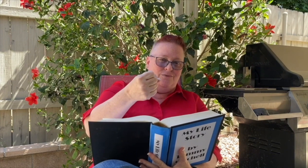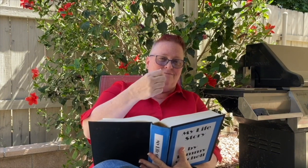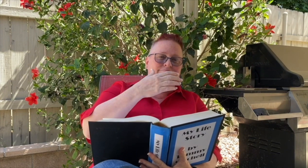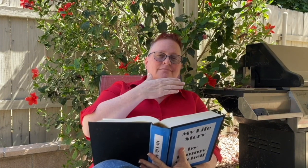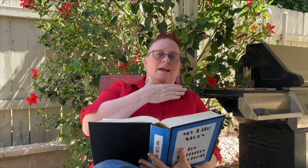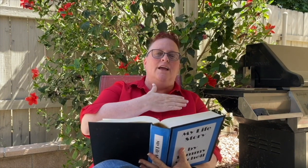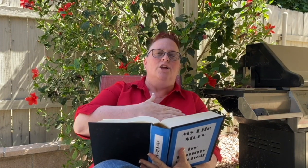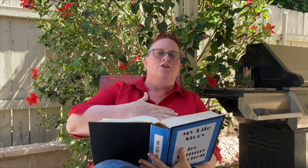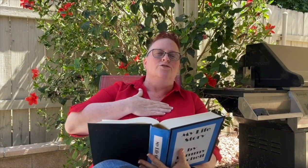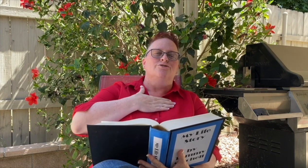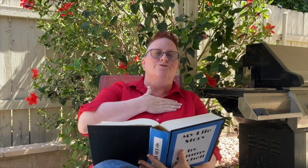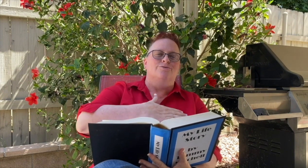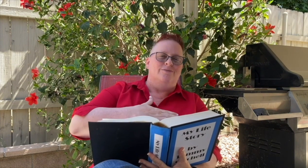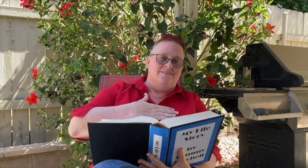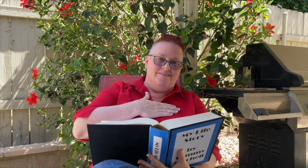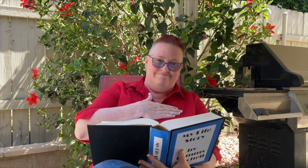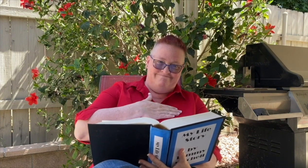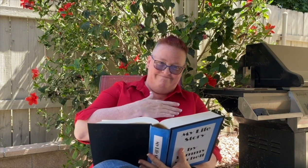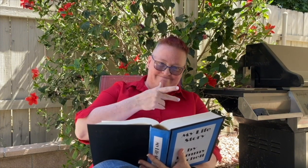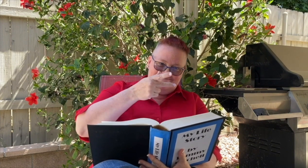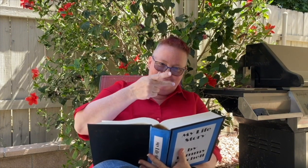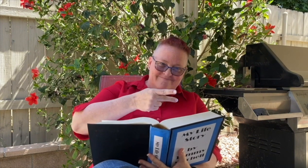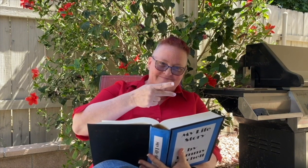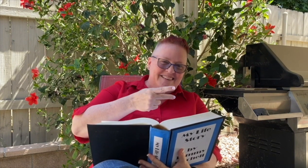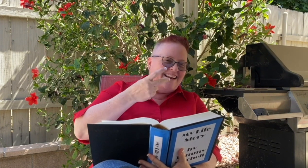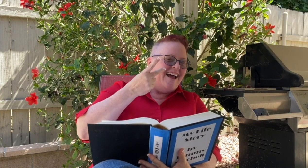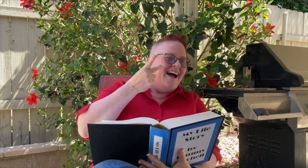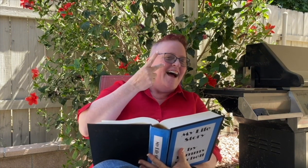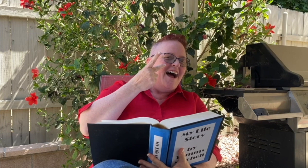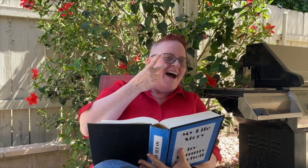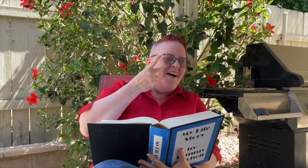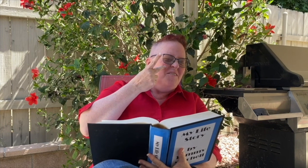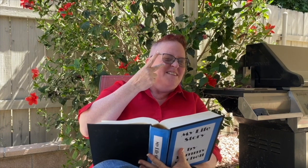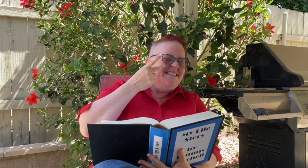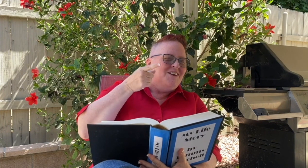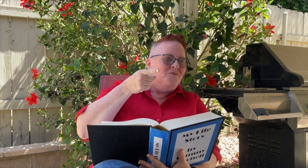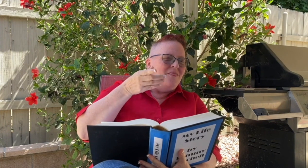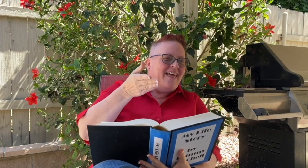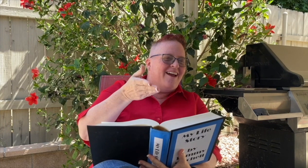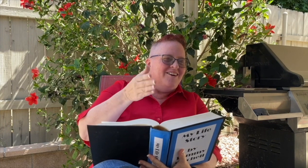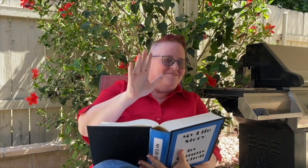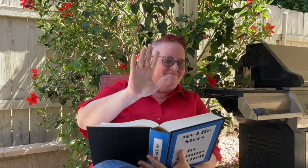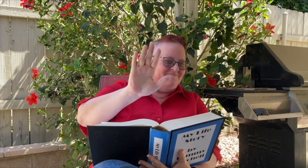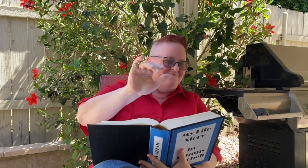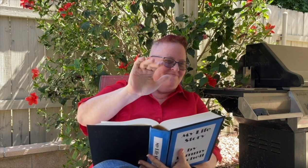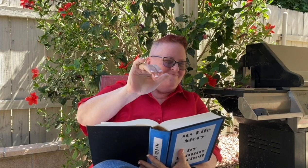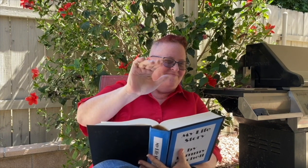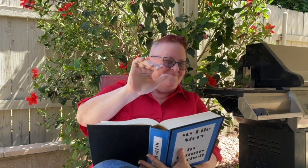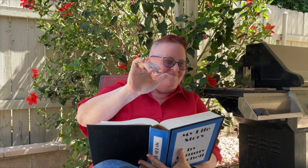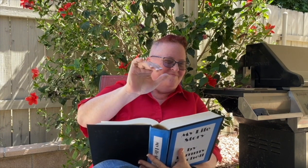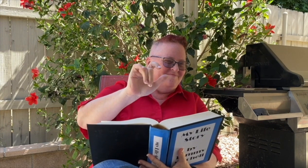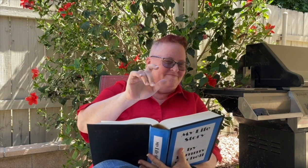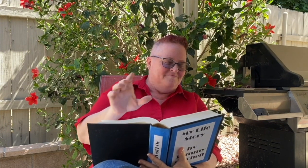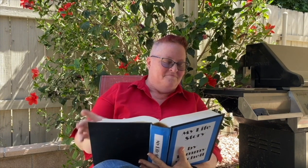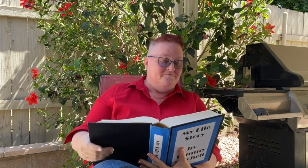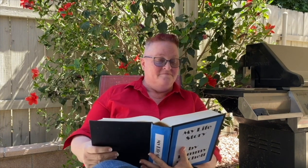Good luck, high school students. Enjoy it. Take care. Anne, I will see you there.